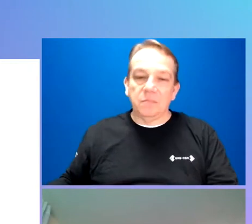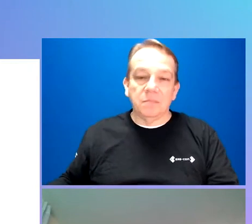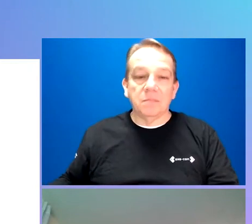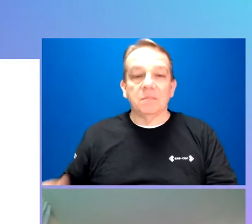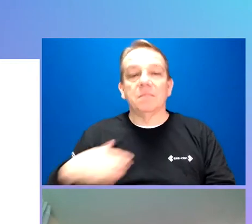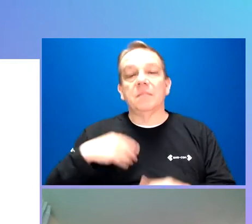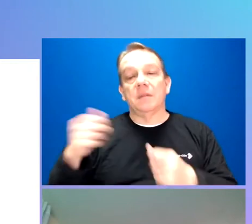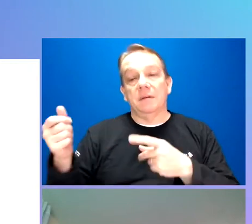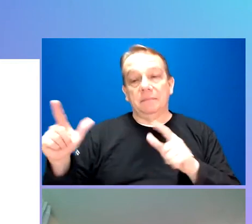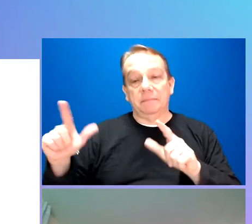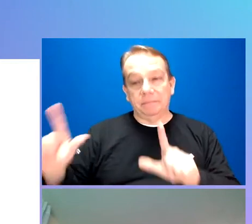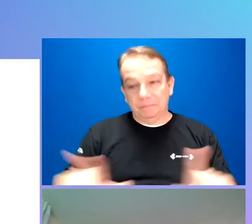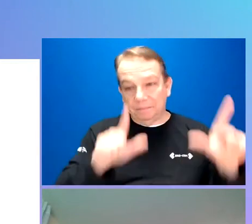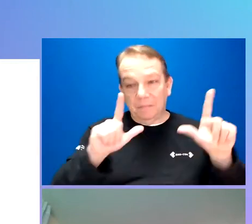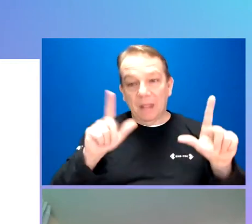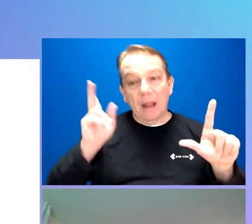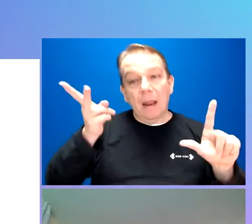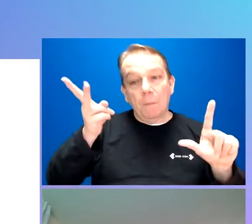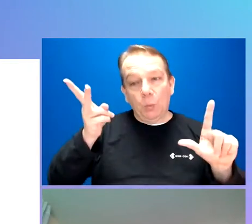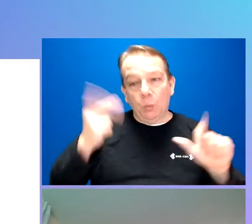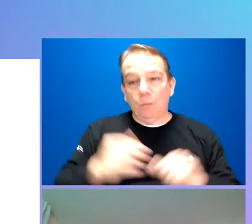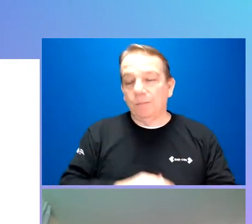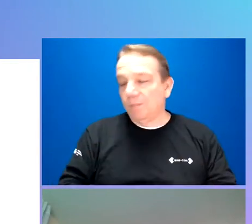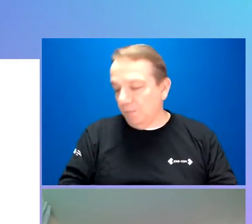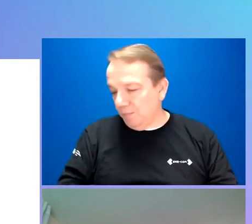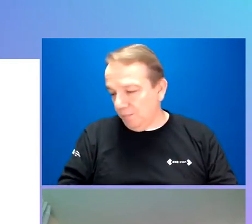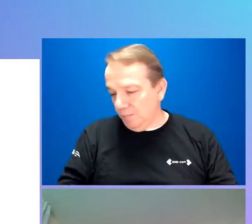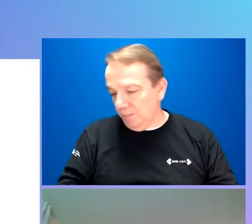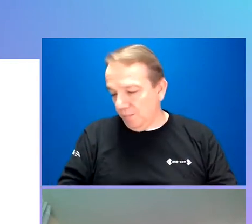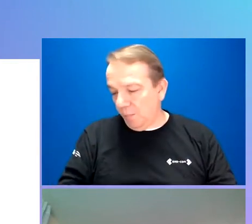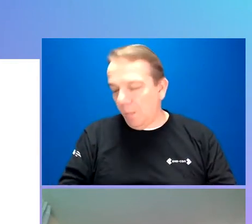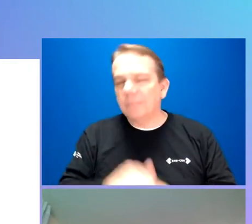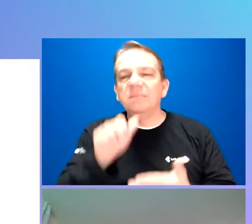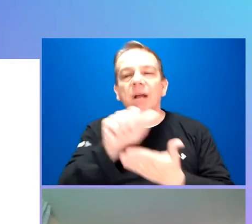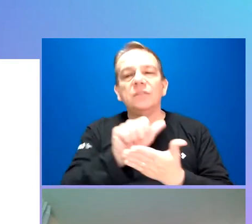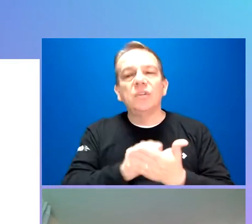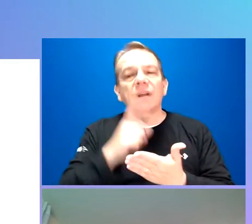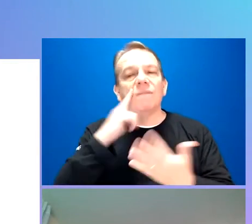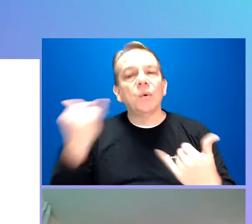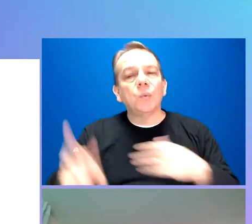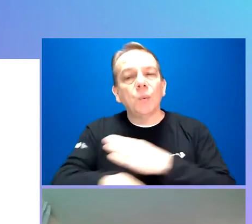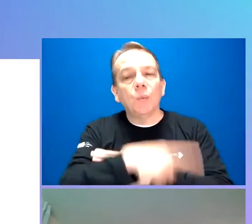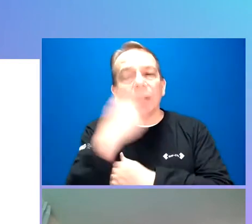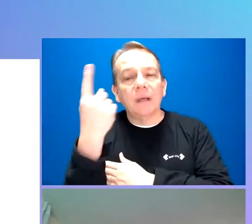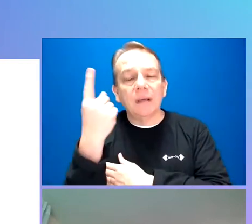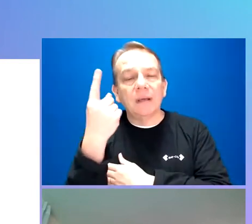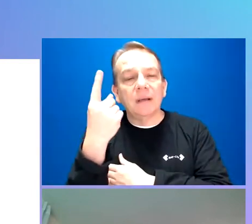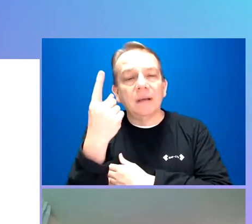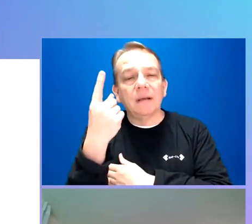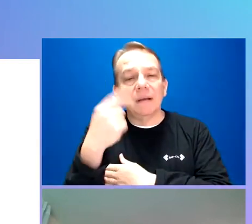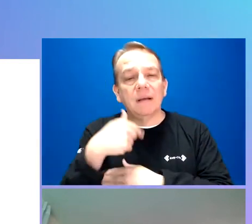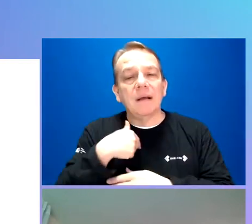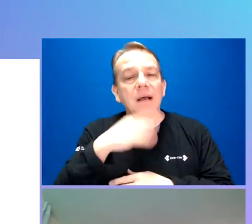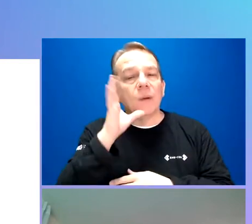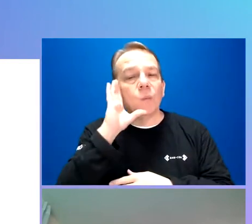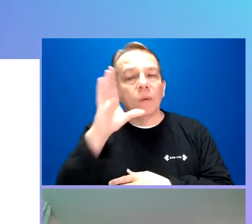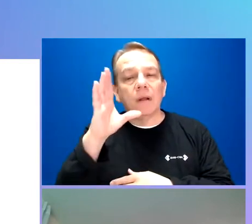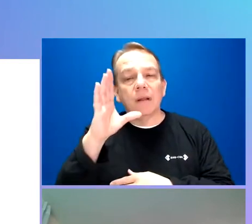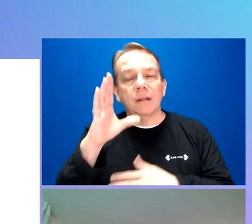Uh, so the agenda for today, um, I'm going to talk about, uh,